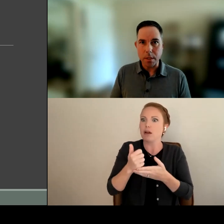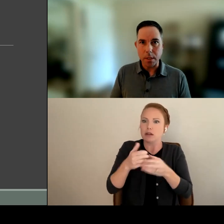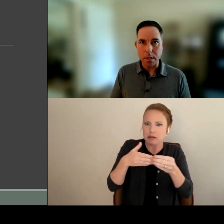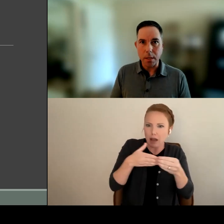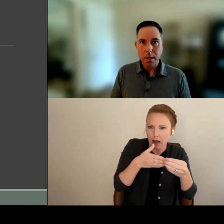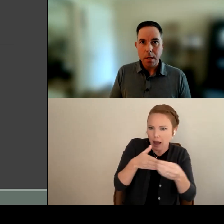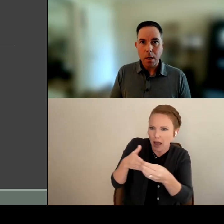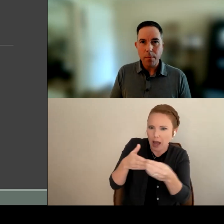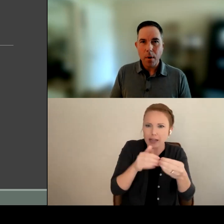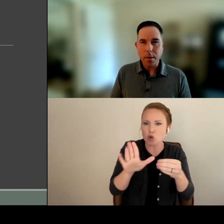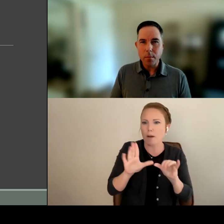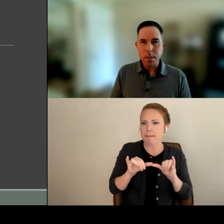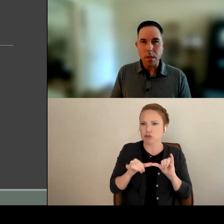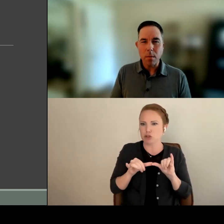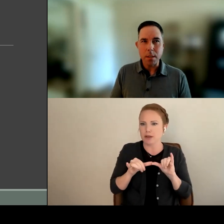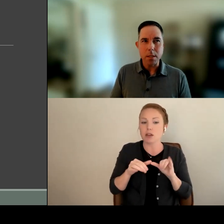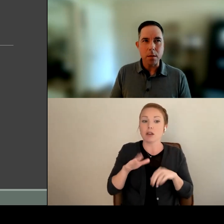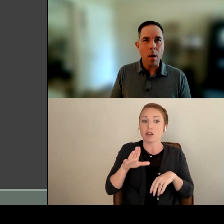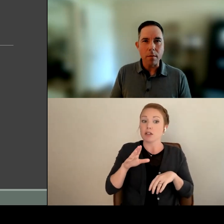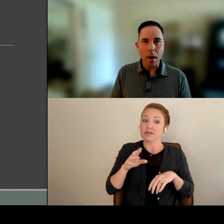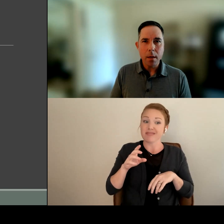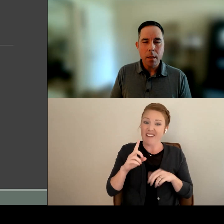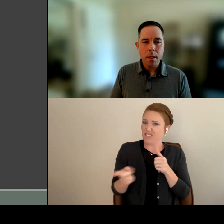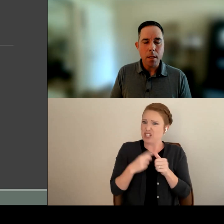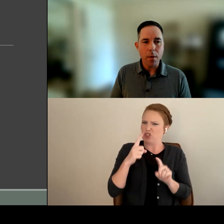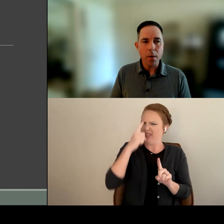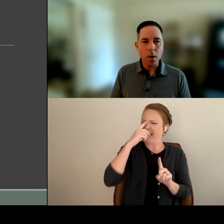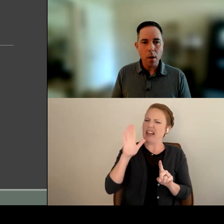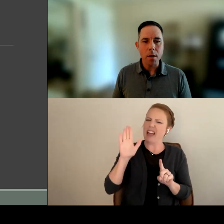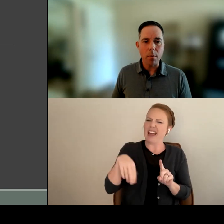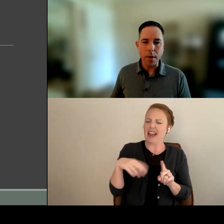these things up front don't seem as easy to quantify but there are quite of number of